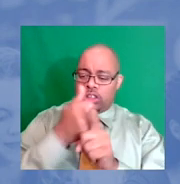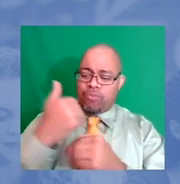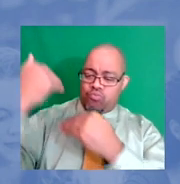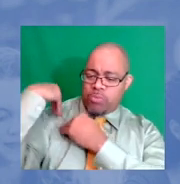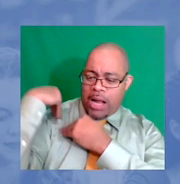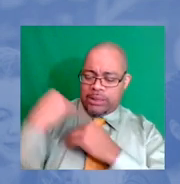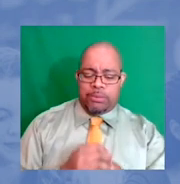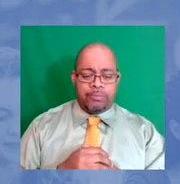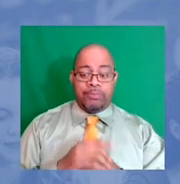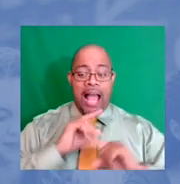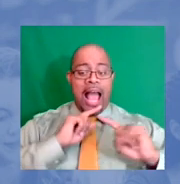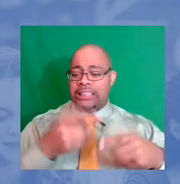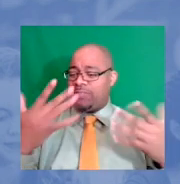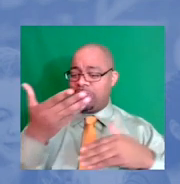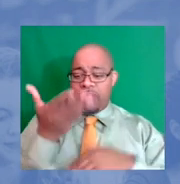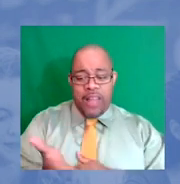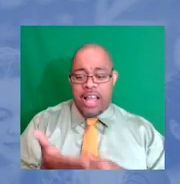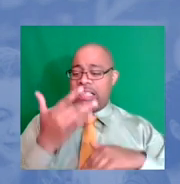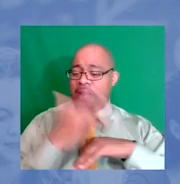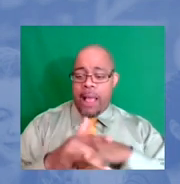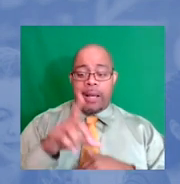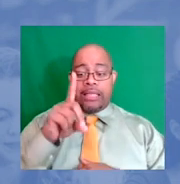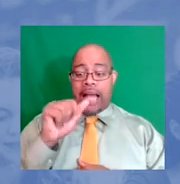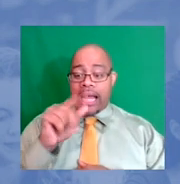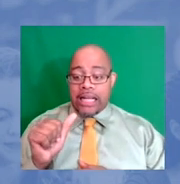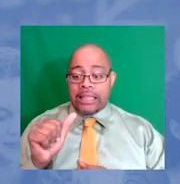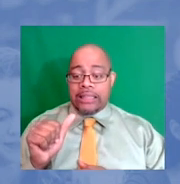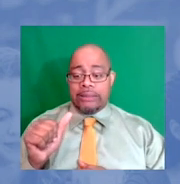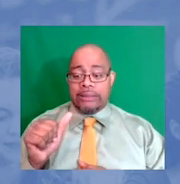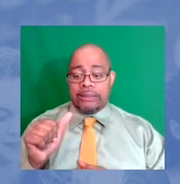THE DATA, AS MY CO PANELIST SAID, WILL INFORM YOU.